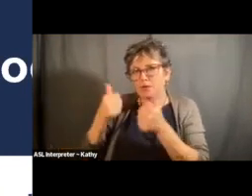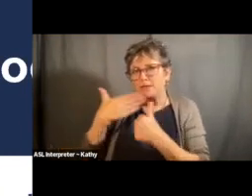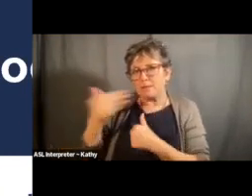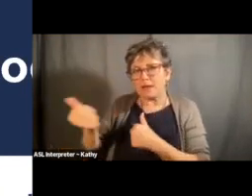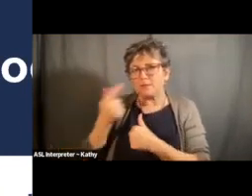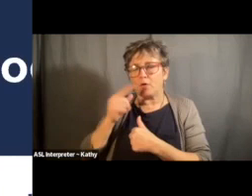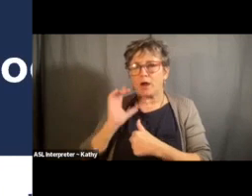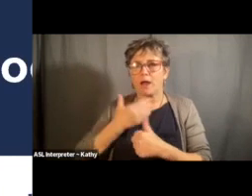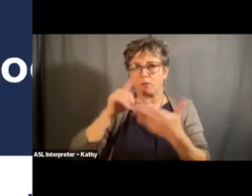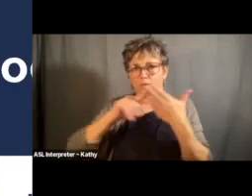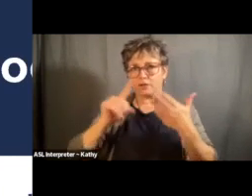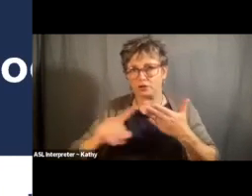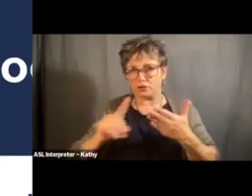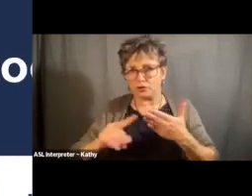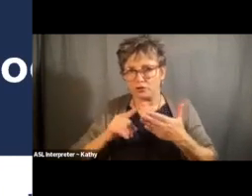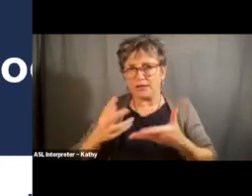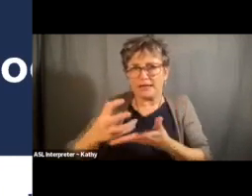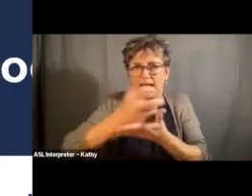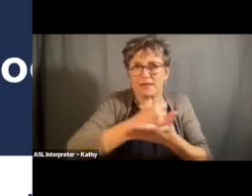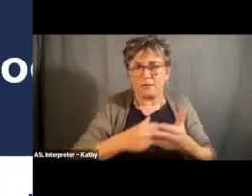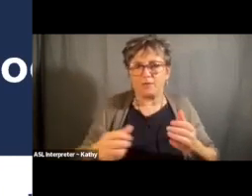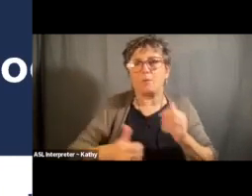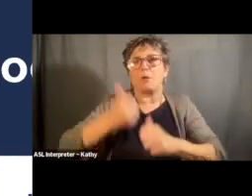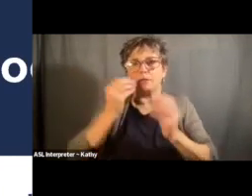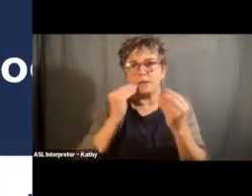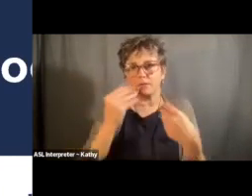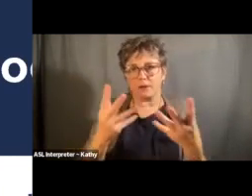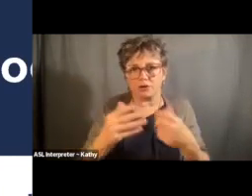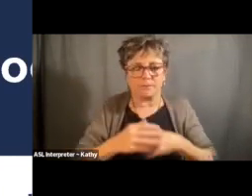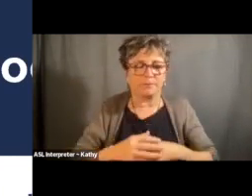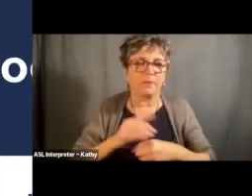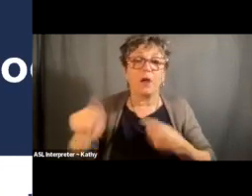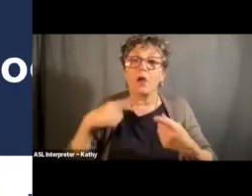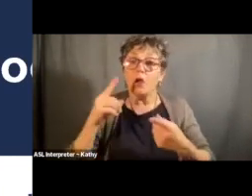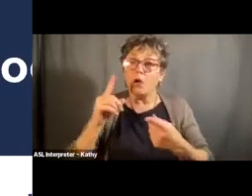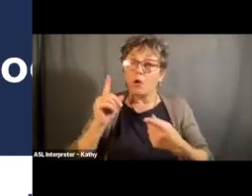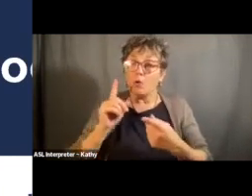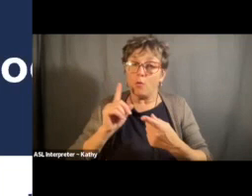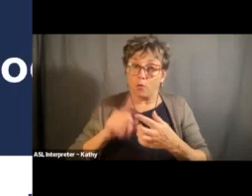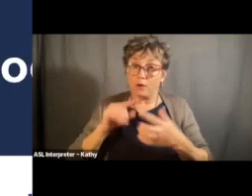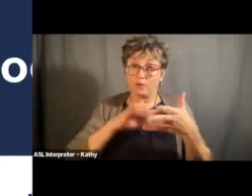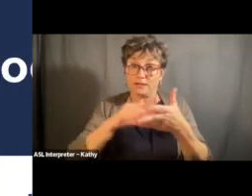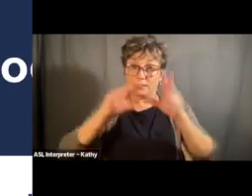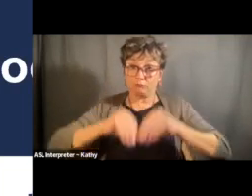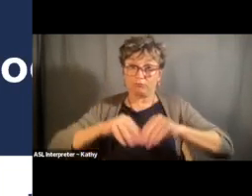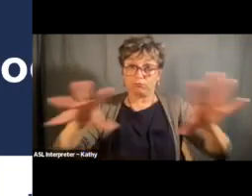We ask about all systems of the body for two reasons: one - you may have several or